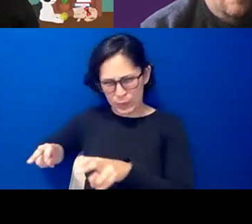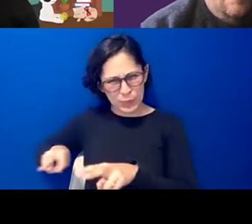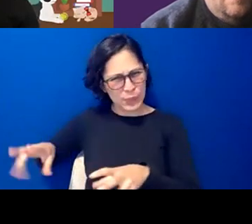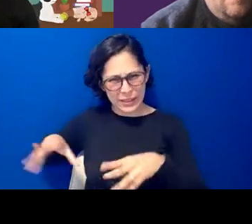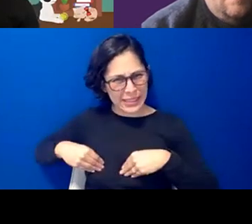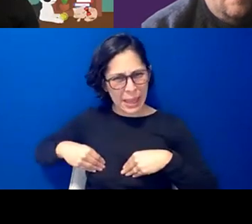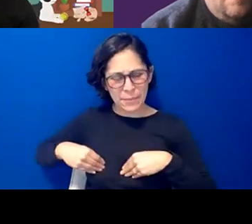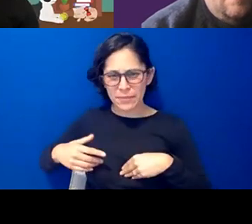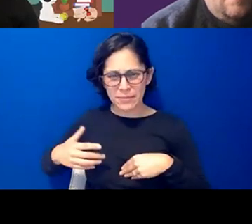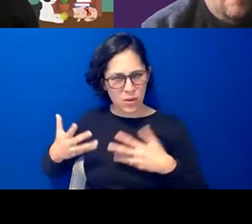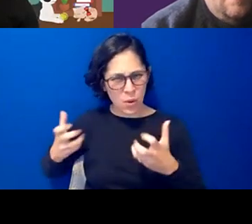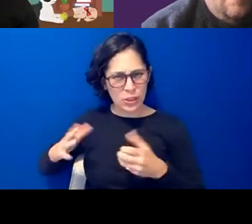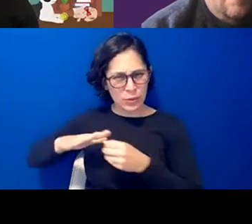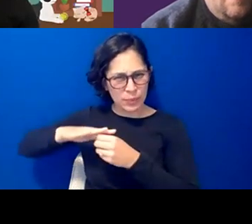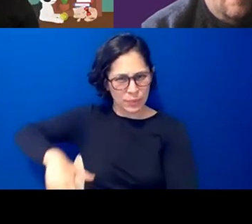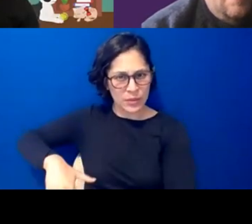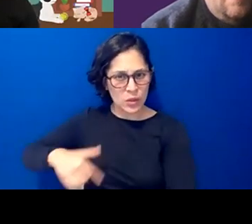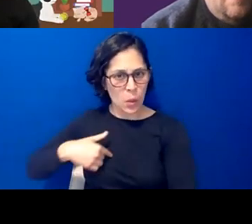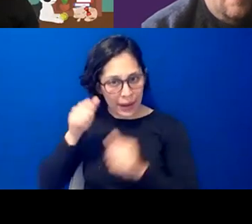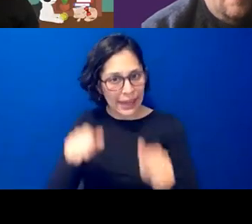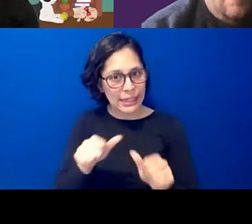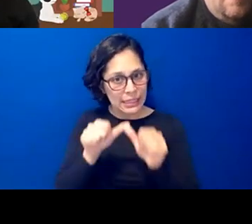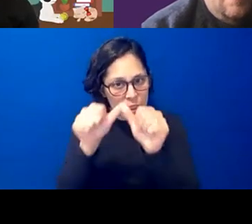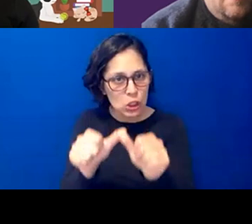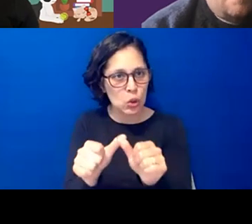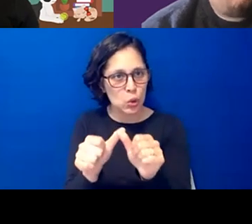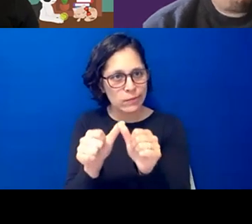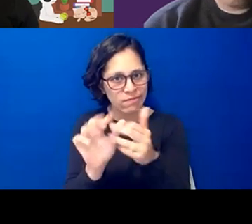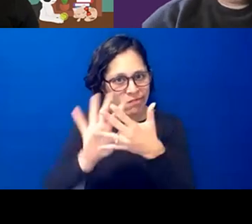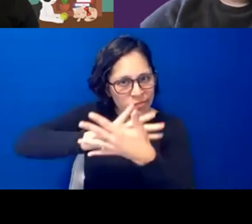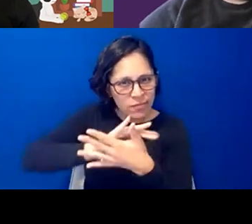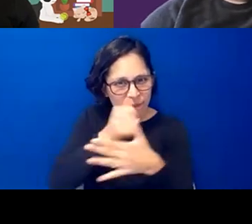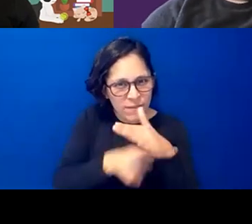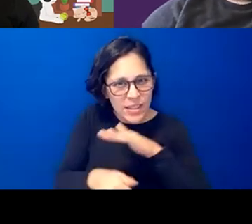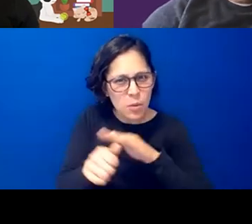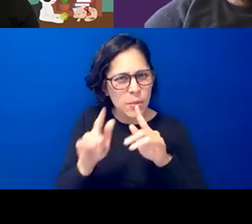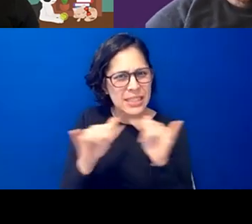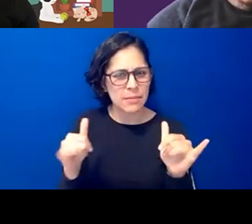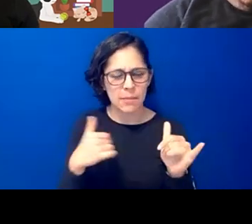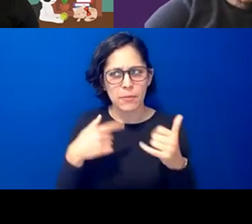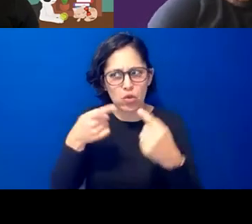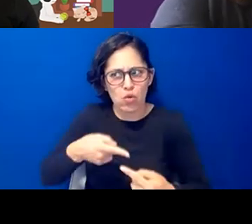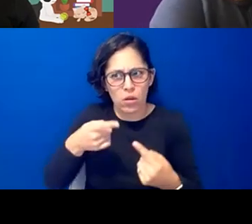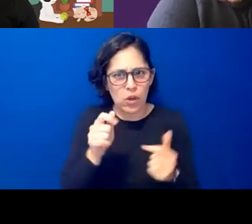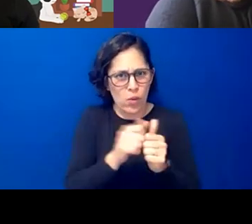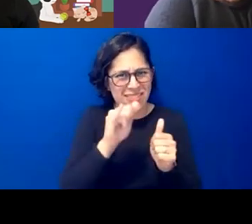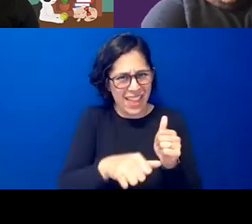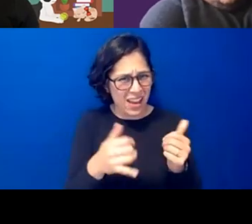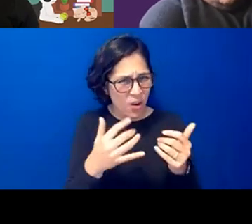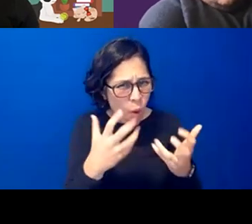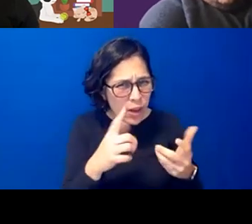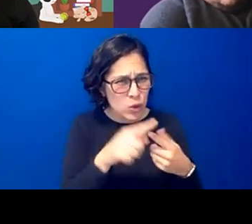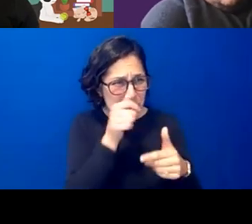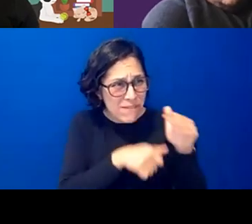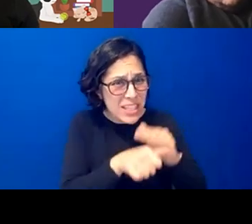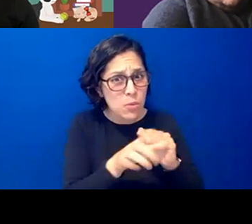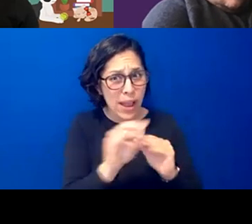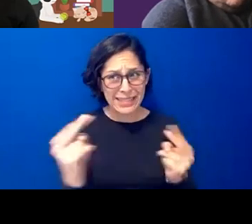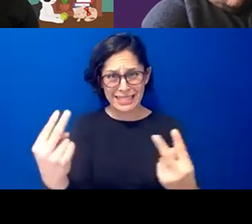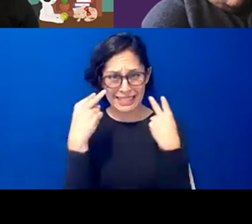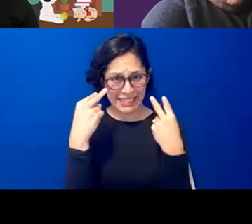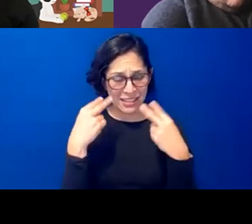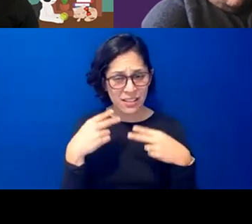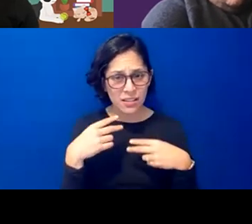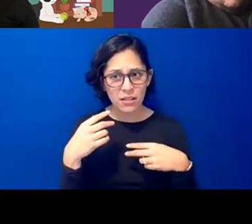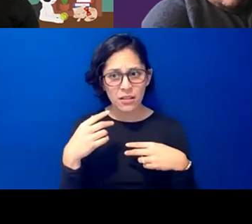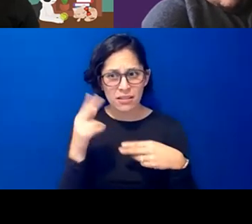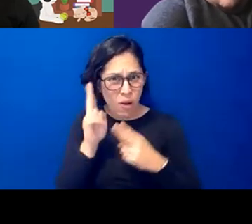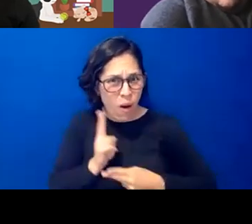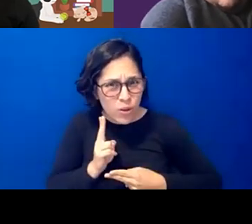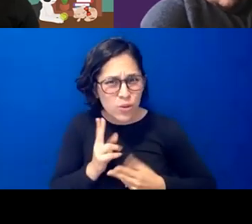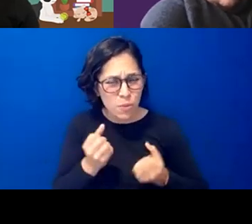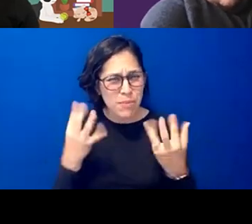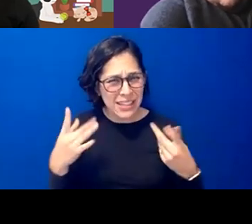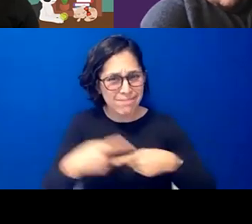Ghada Al-Masri: so that I can be invisible in a sense, but yet at the same time i'm struggling between visibility and legitimacy so there's a lot of struggles there, and these are also cross cut with racial.